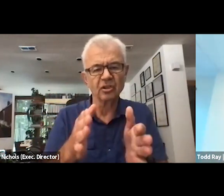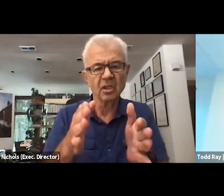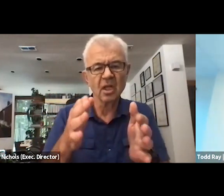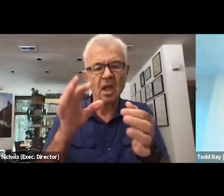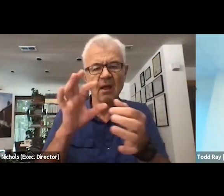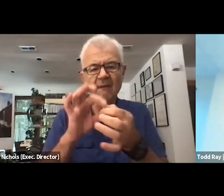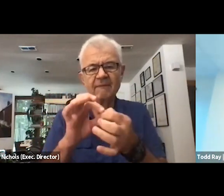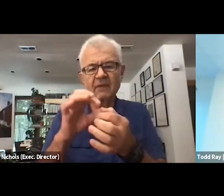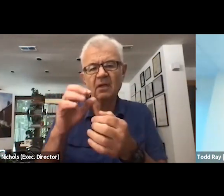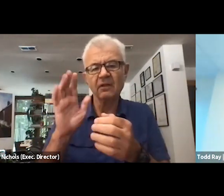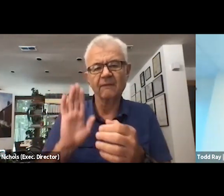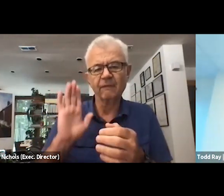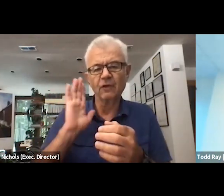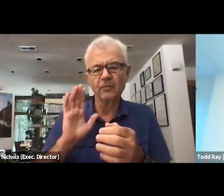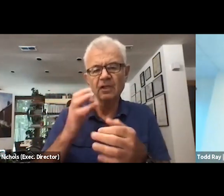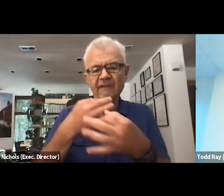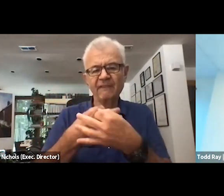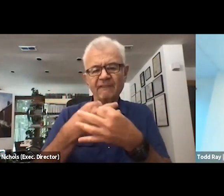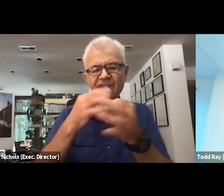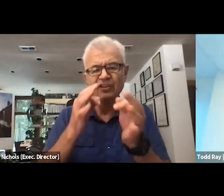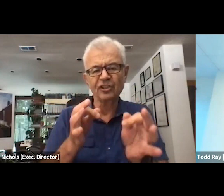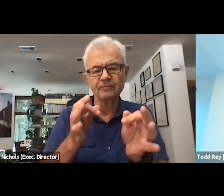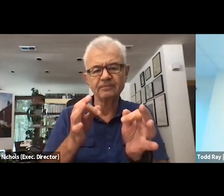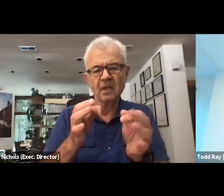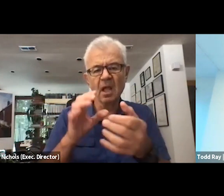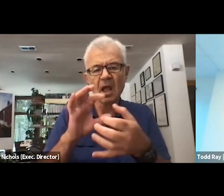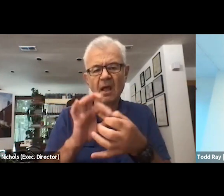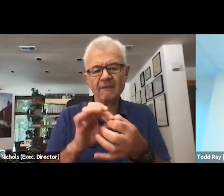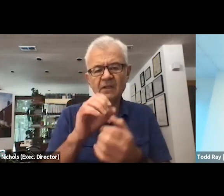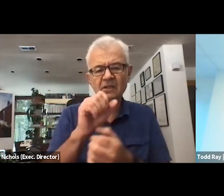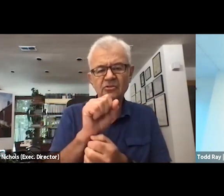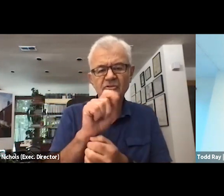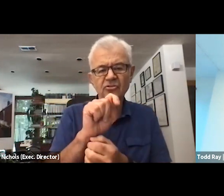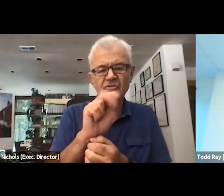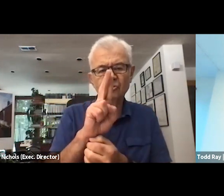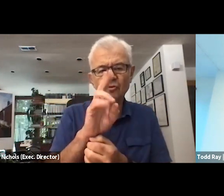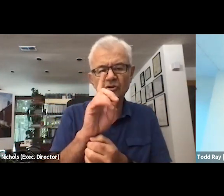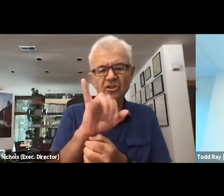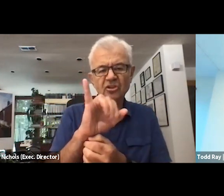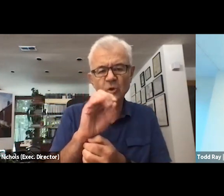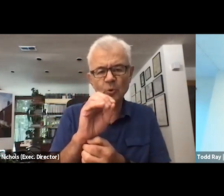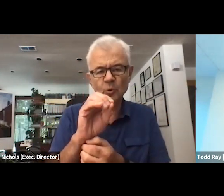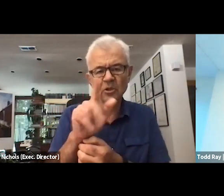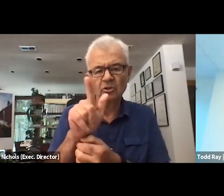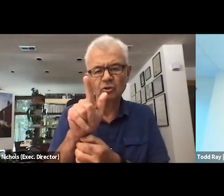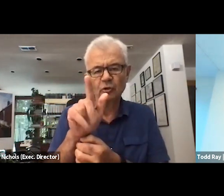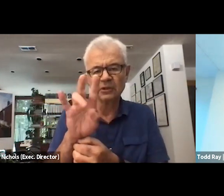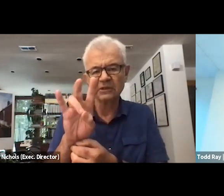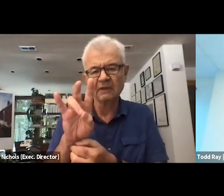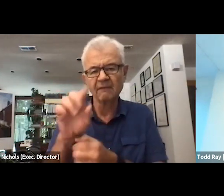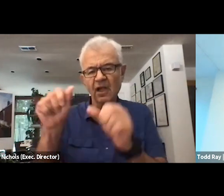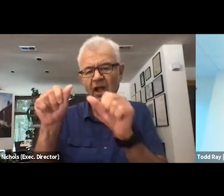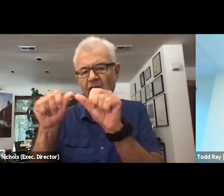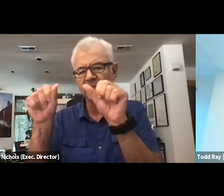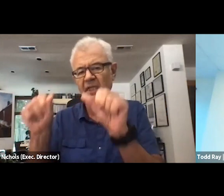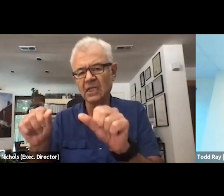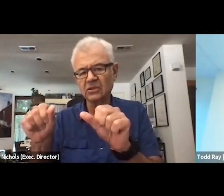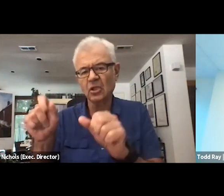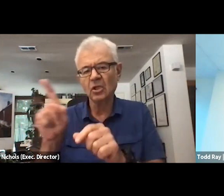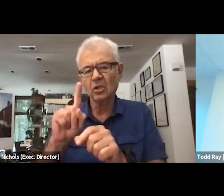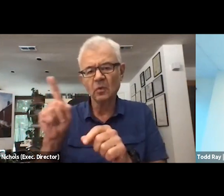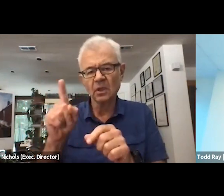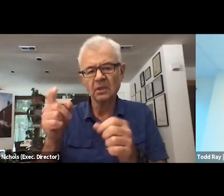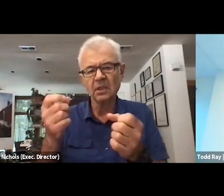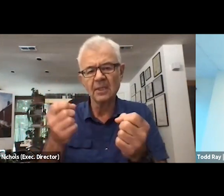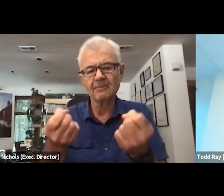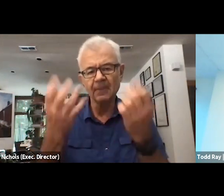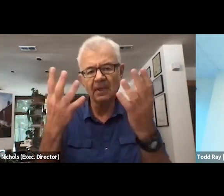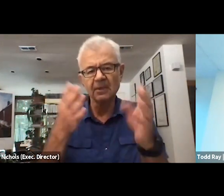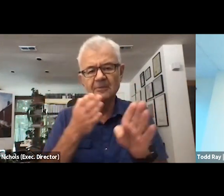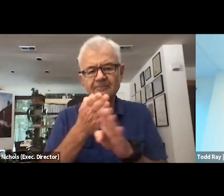He worked for quite a while as a Partner at his former firm, Studio Twenty Seven Architecture.